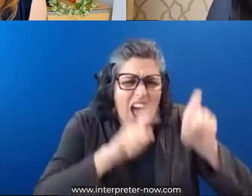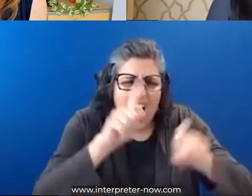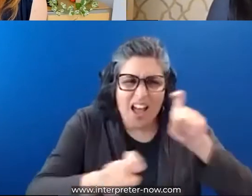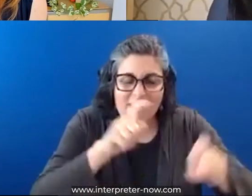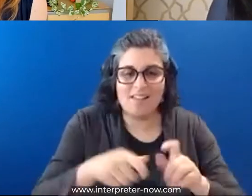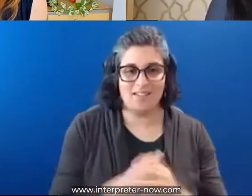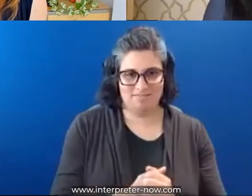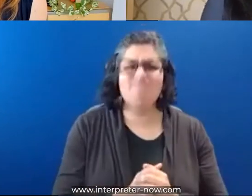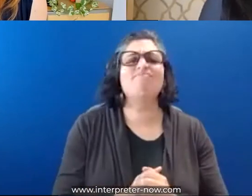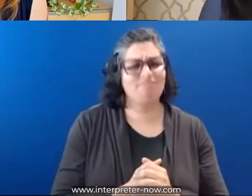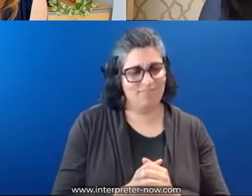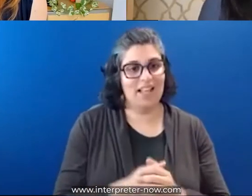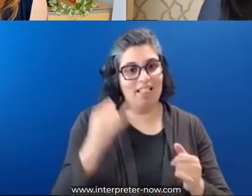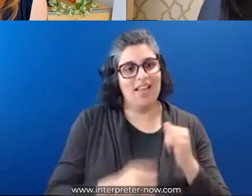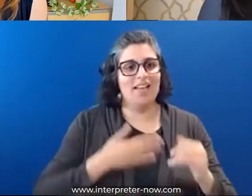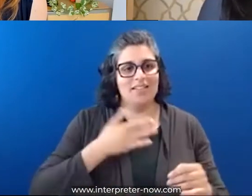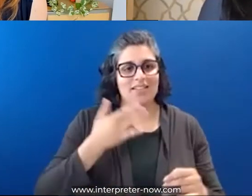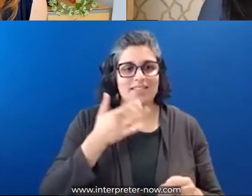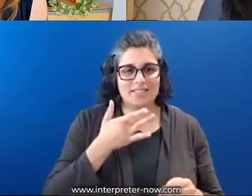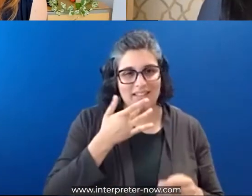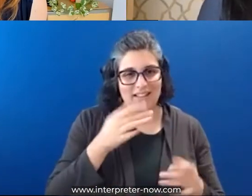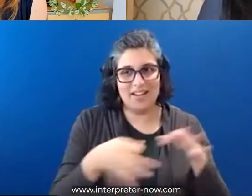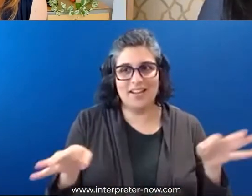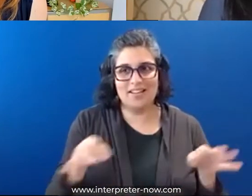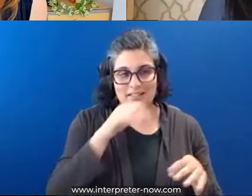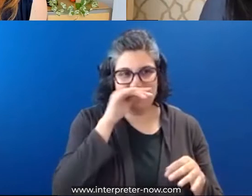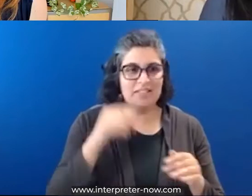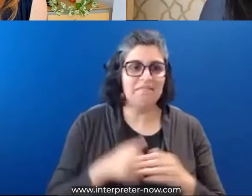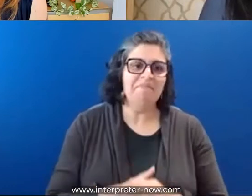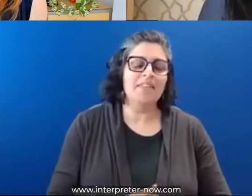I think the last thing is my favorite phrase, which is, "I see it a little differently."